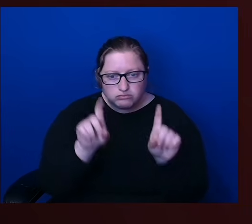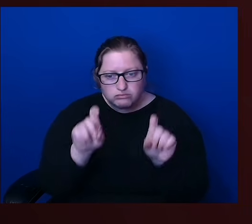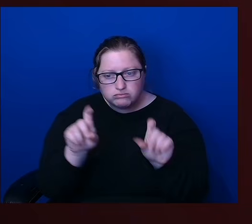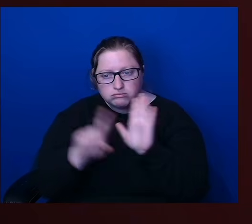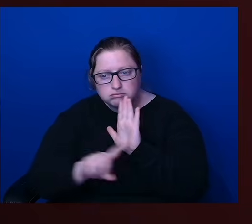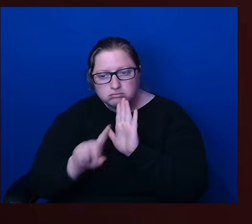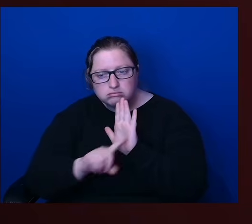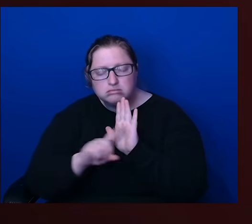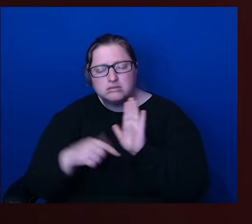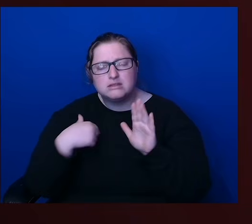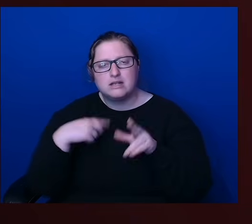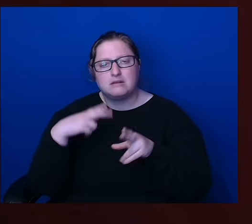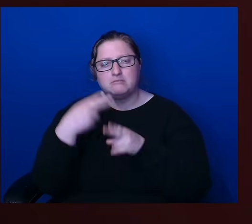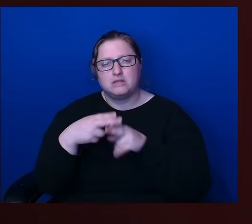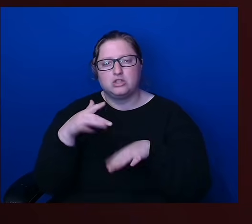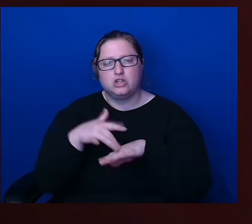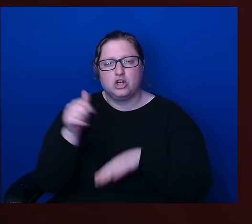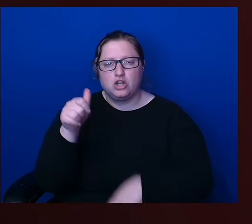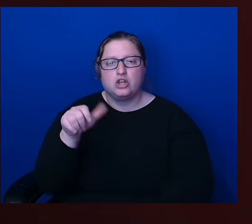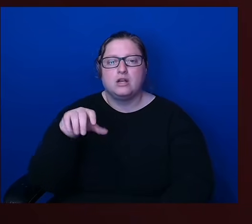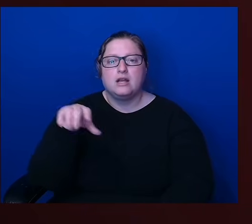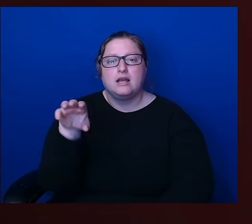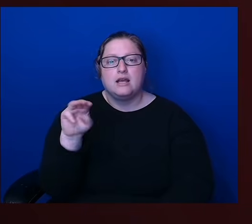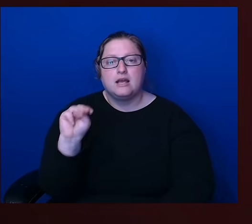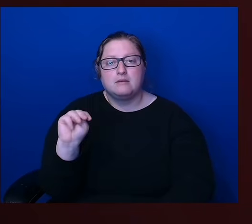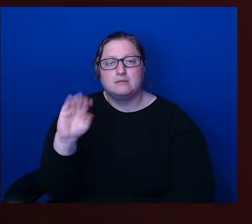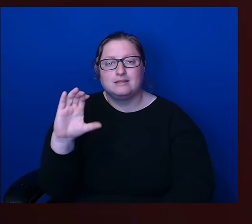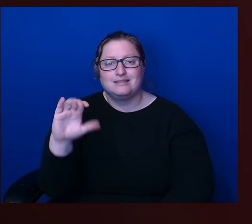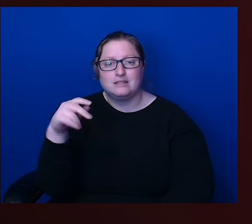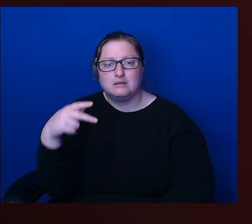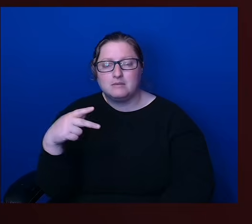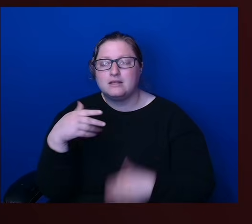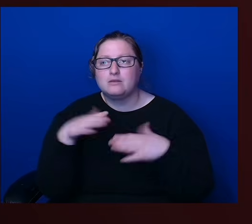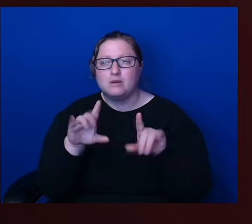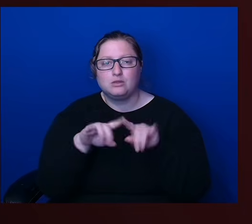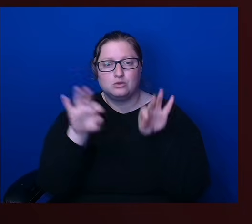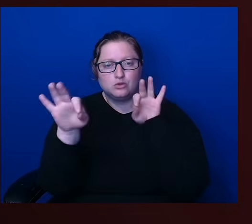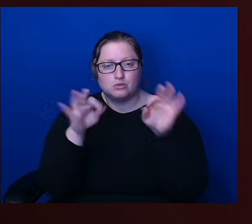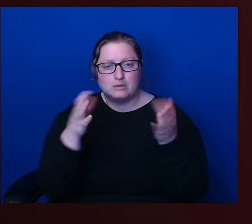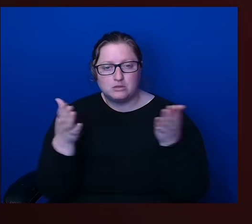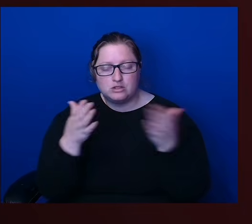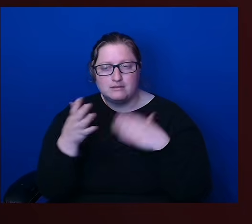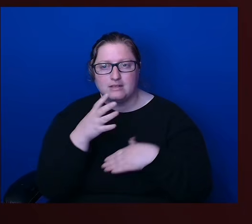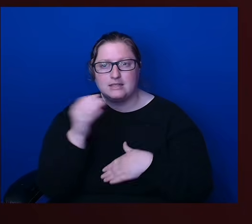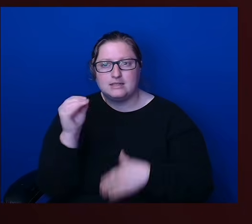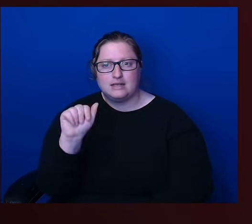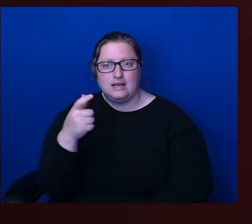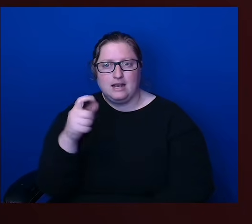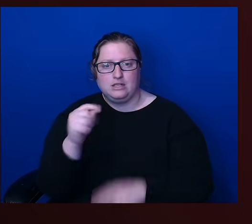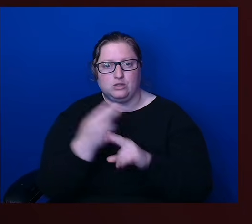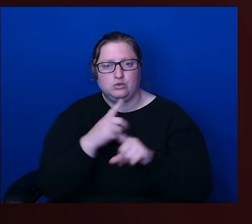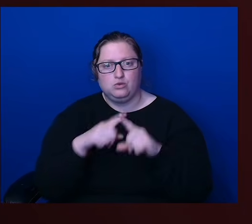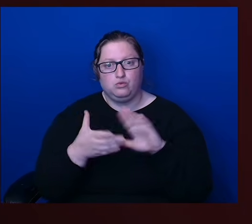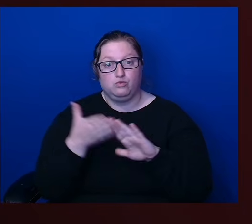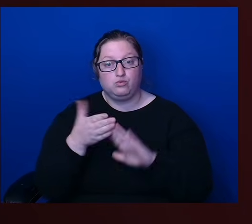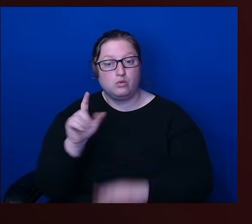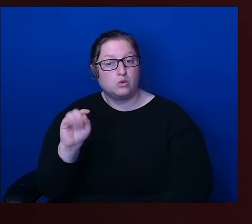Model Context Protocol is a way of describing services, and agents use it to run what's called Tools. Now, if you've worked